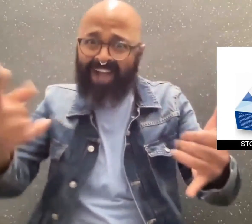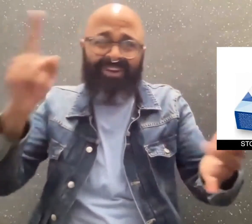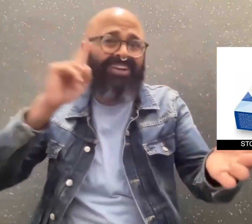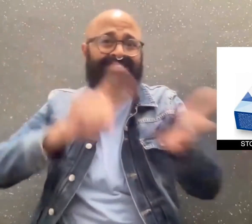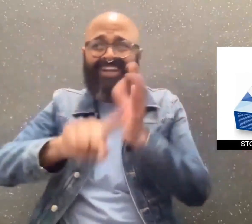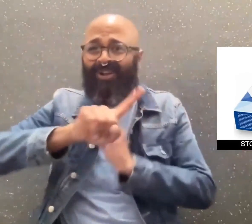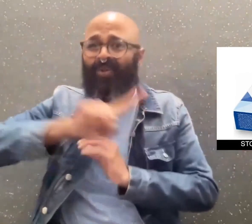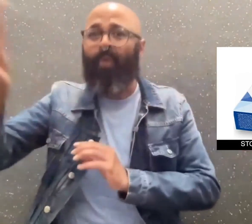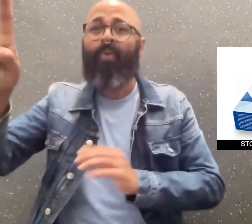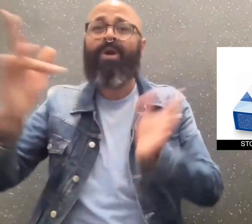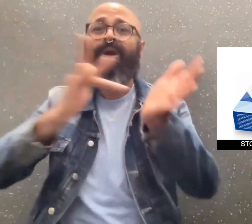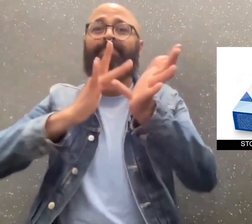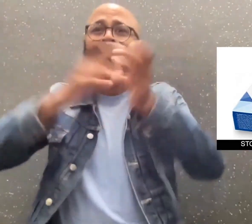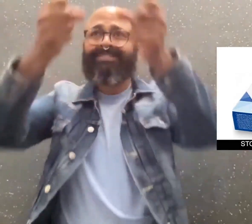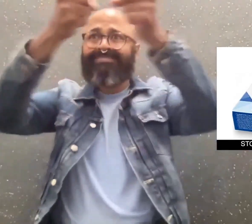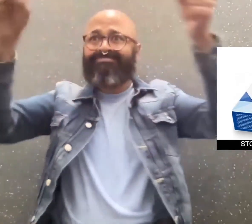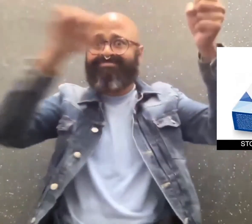check your medicine cabinet. Right now,